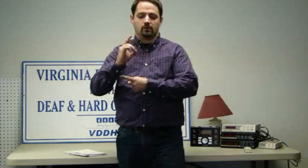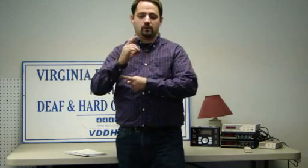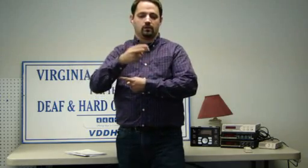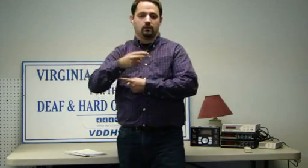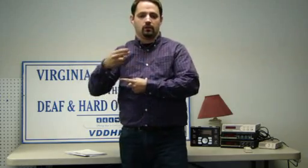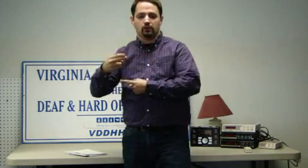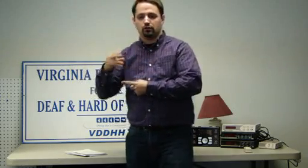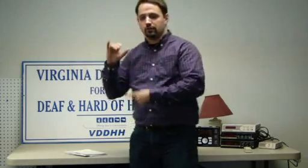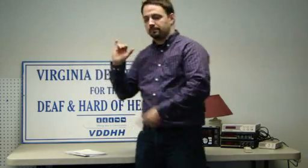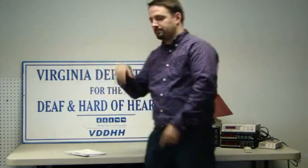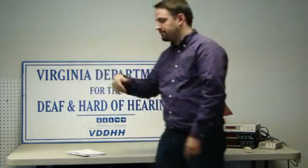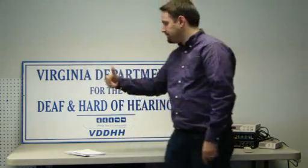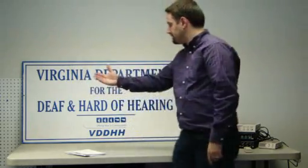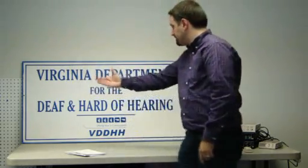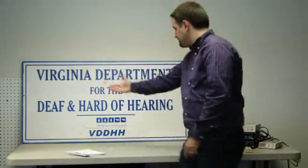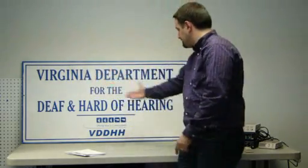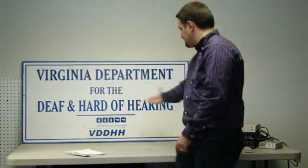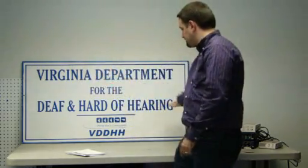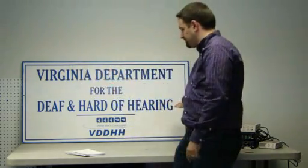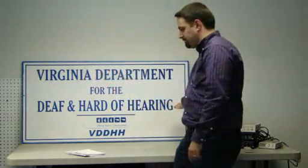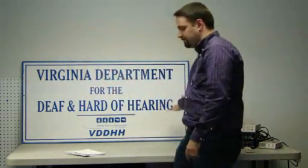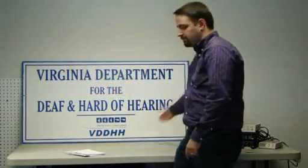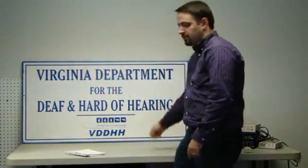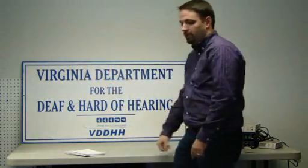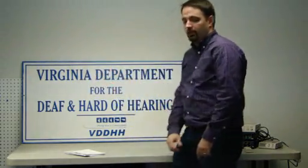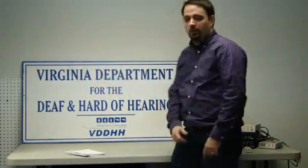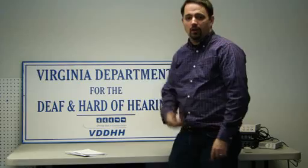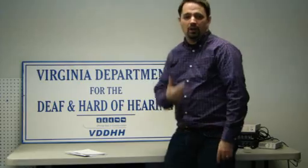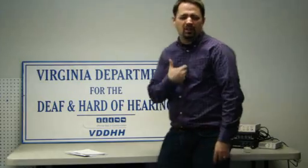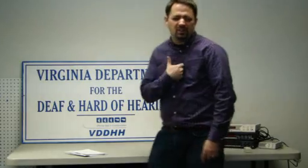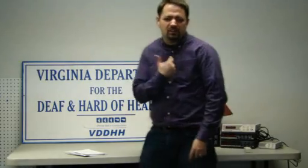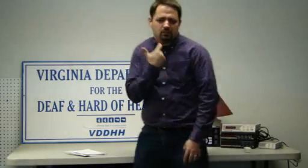VDDHH That!